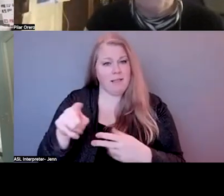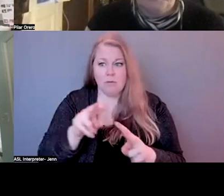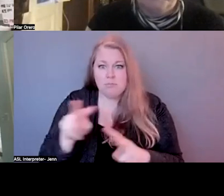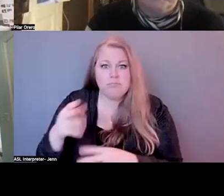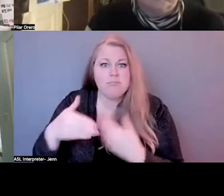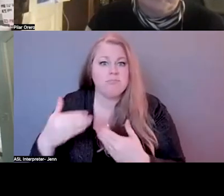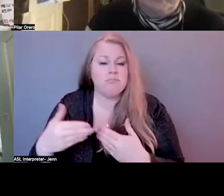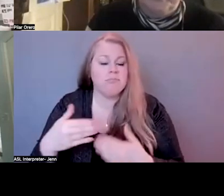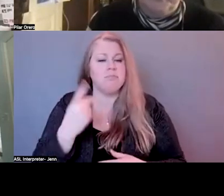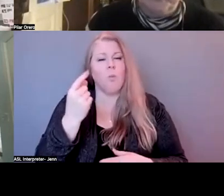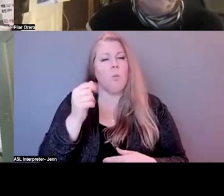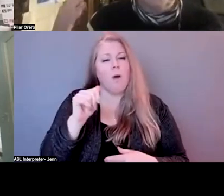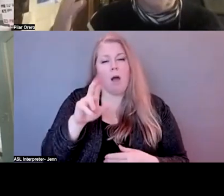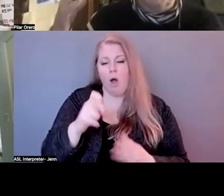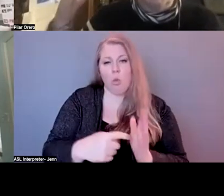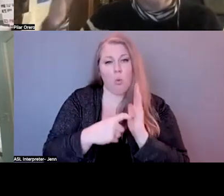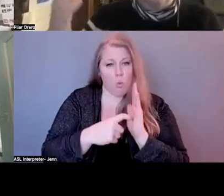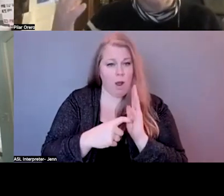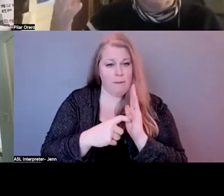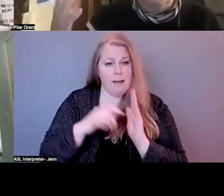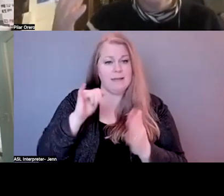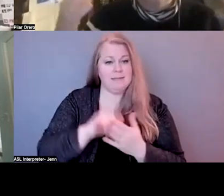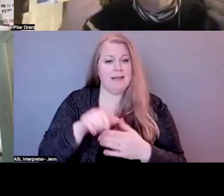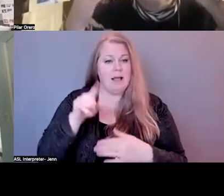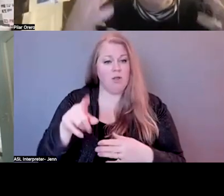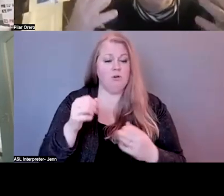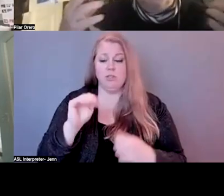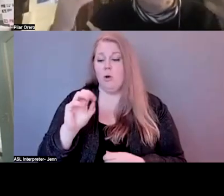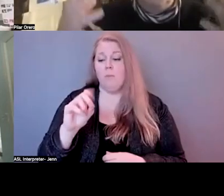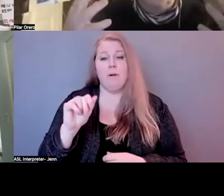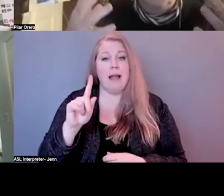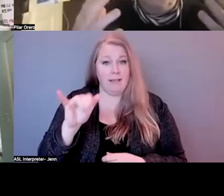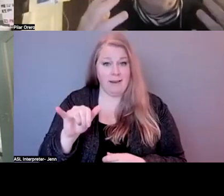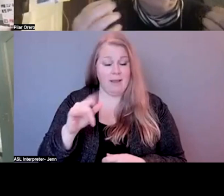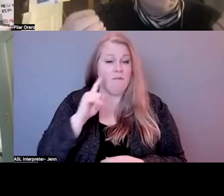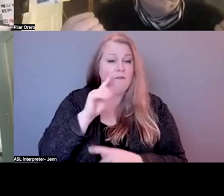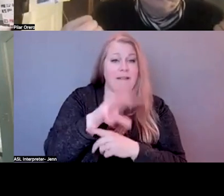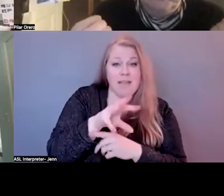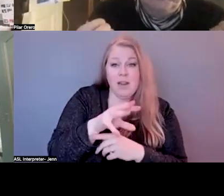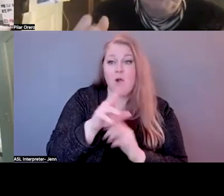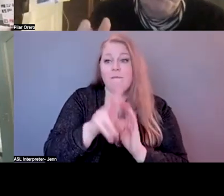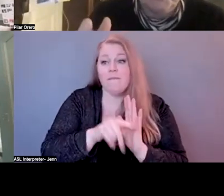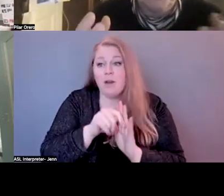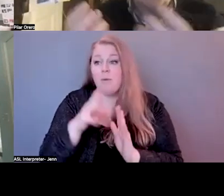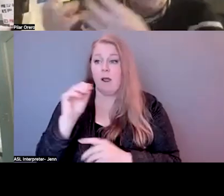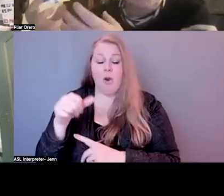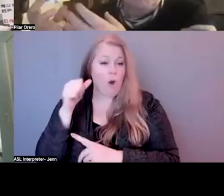the requirements that these multi-modality and video and the audio is posing to the human?